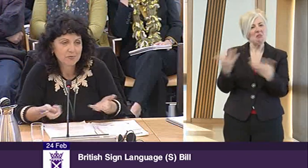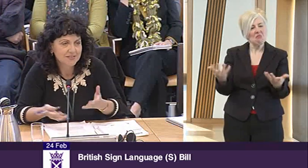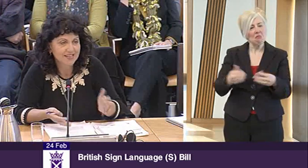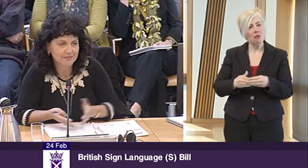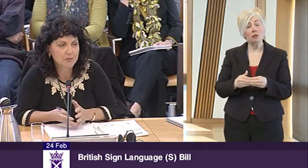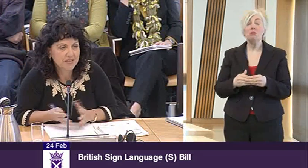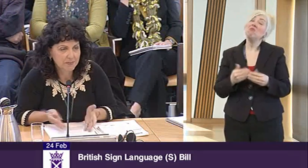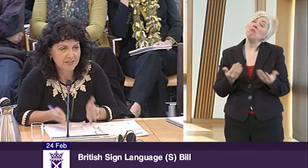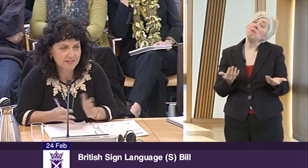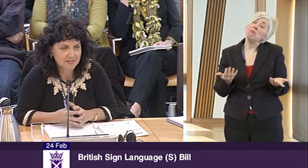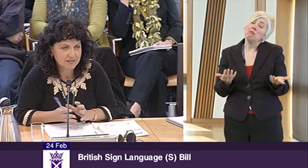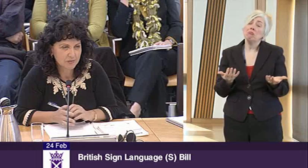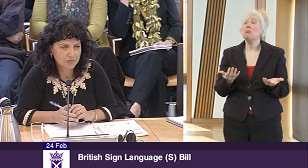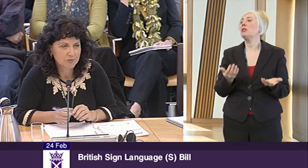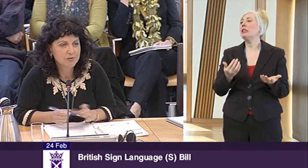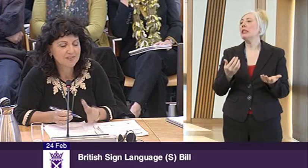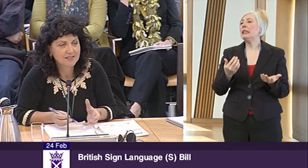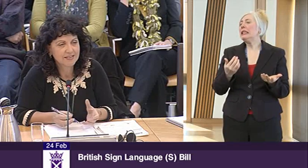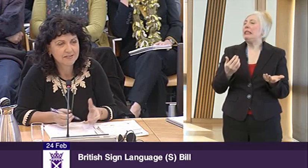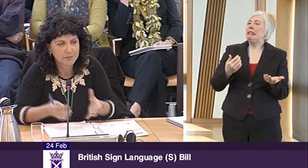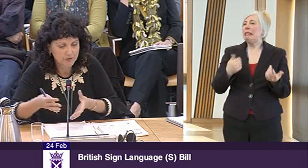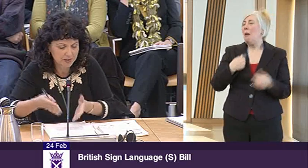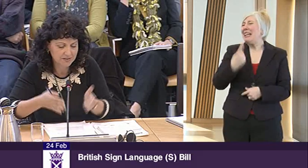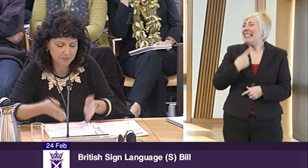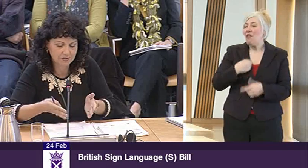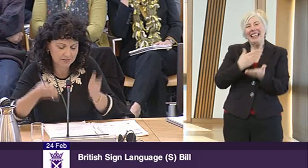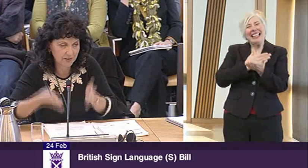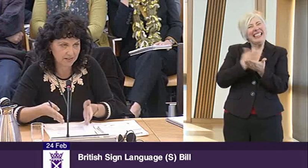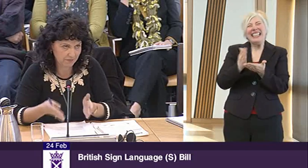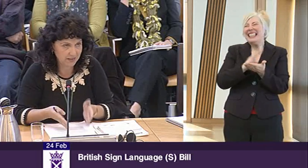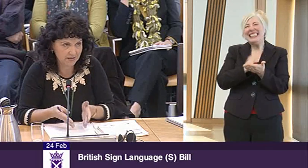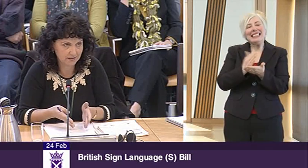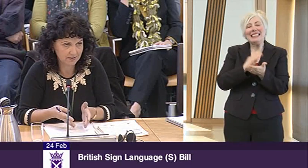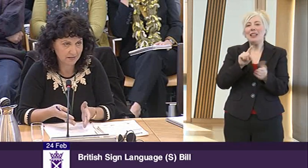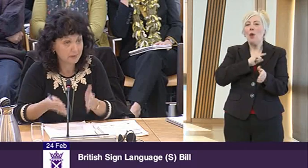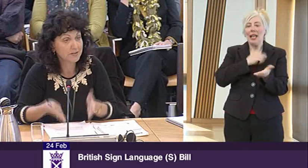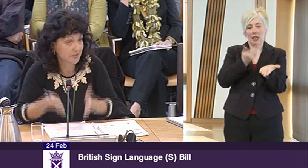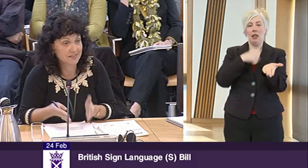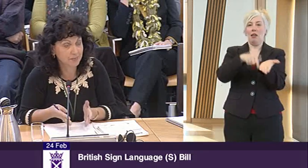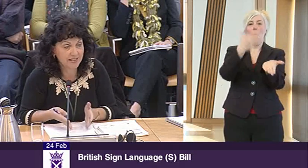Maria Dick: For me, that bit of the bill is not totally clear. The bill is very clear